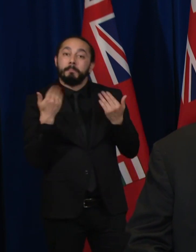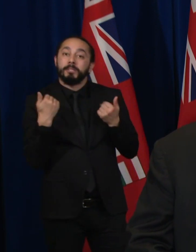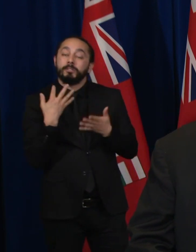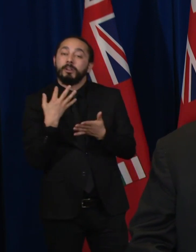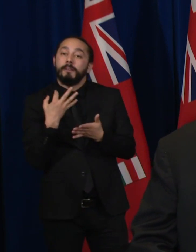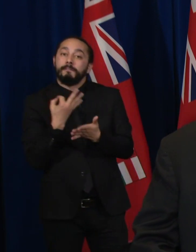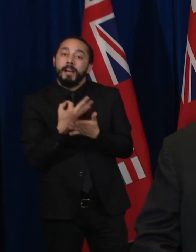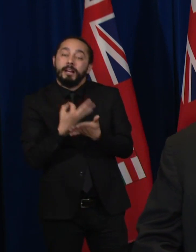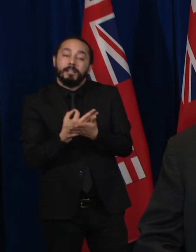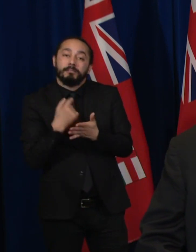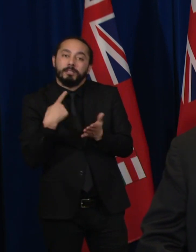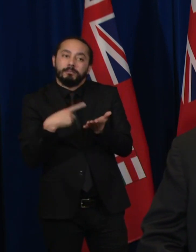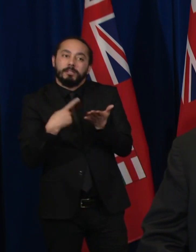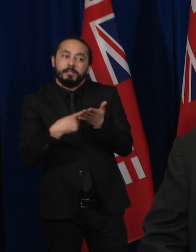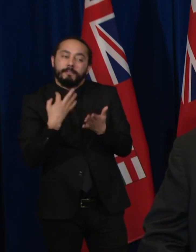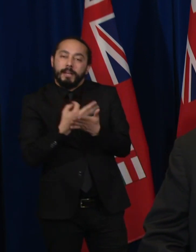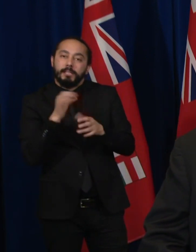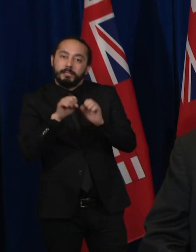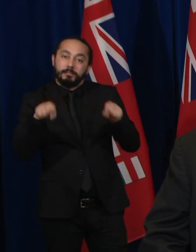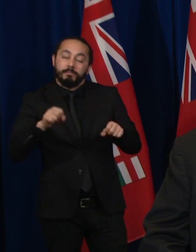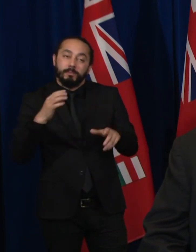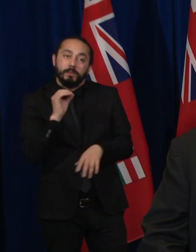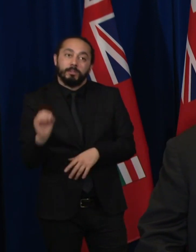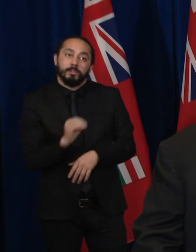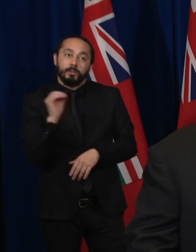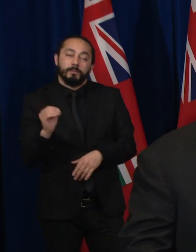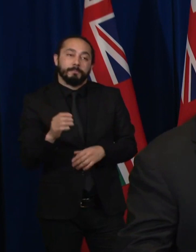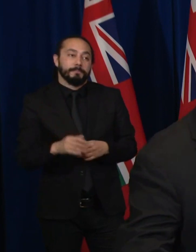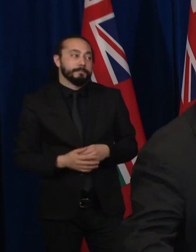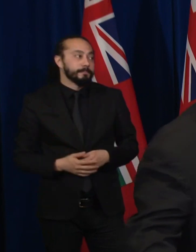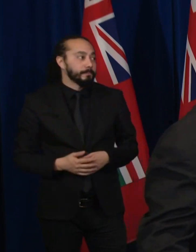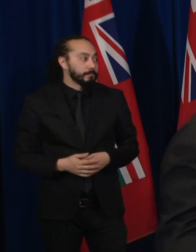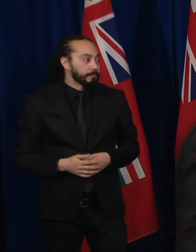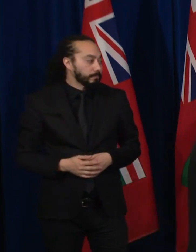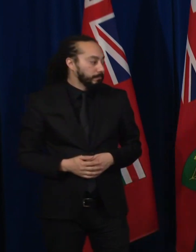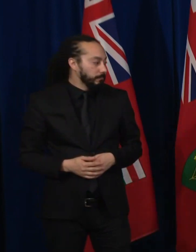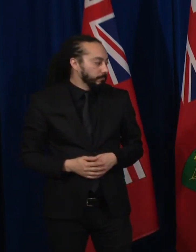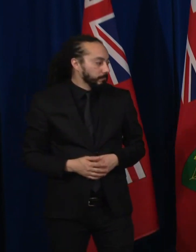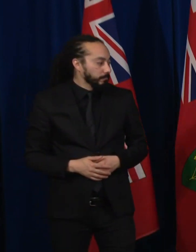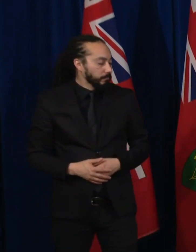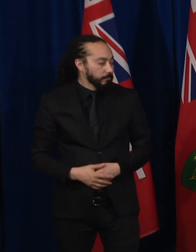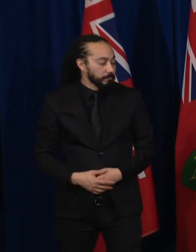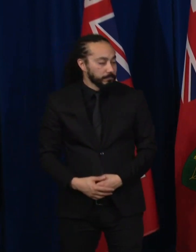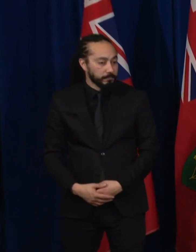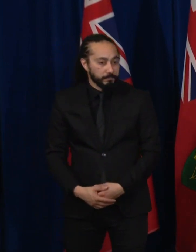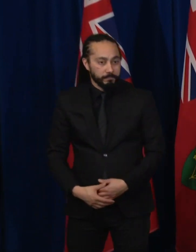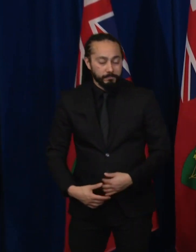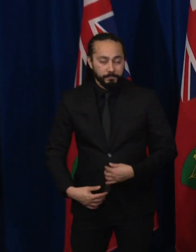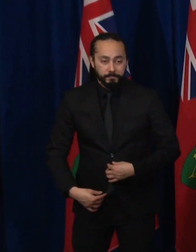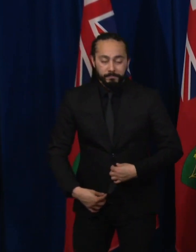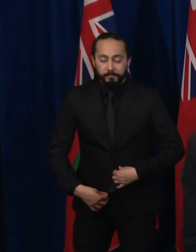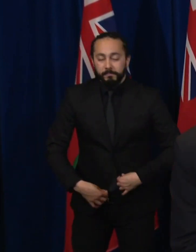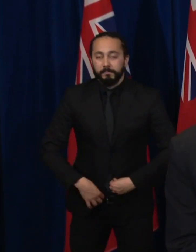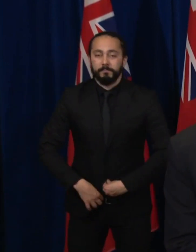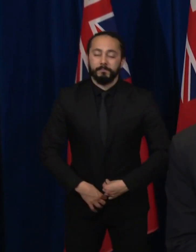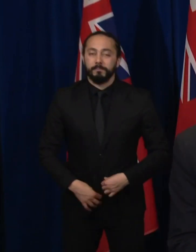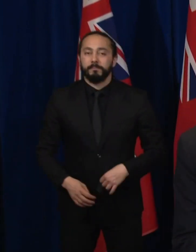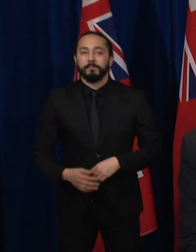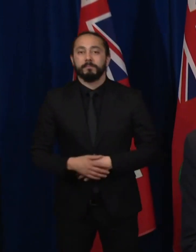to the federal government. Thanks, premier.